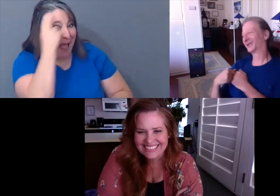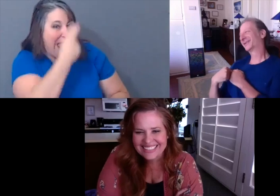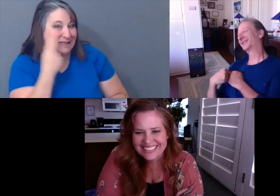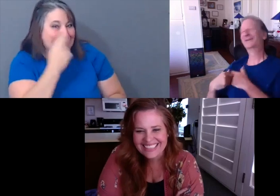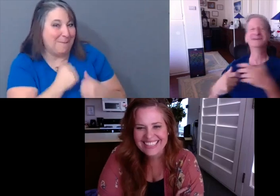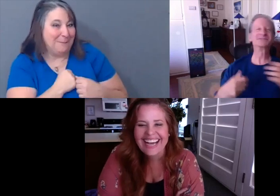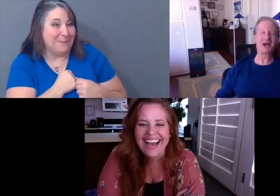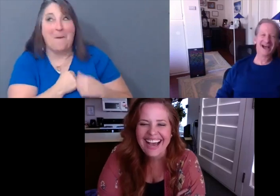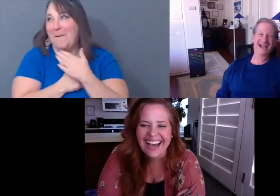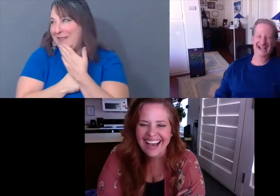Thank you.